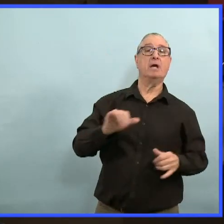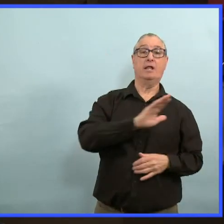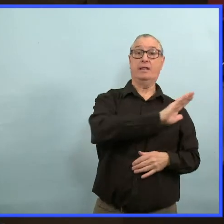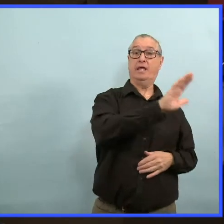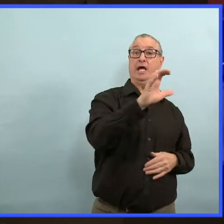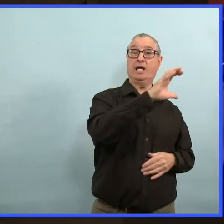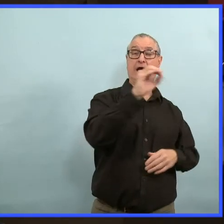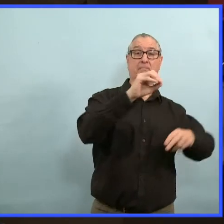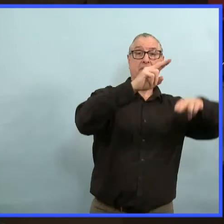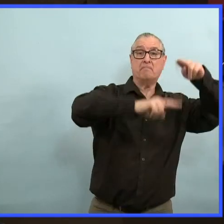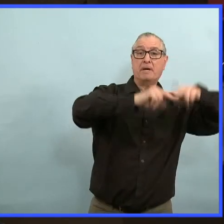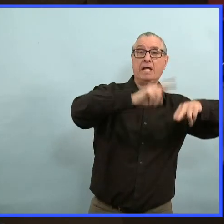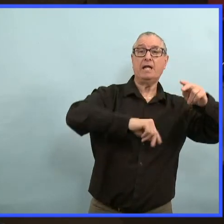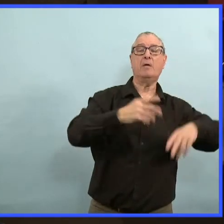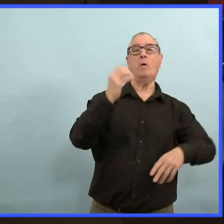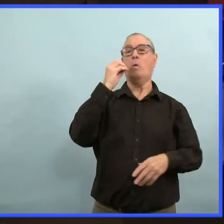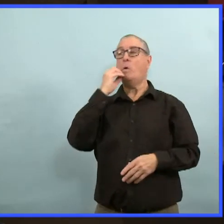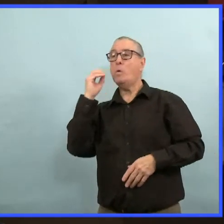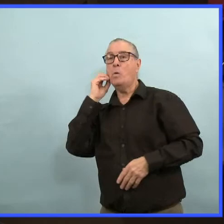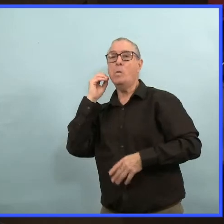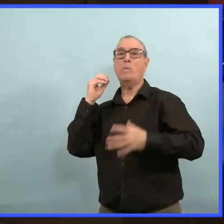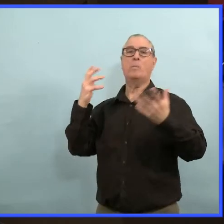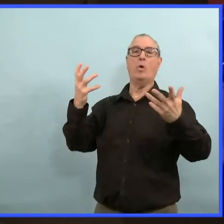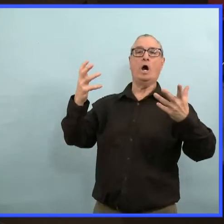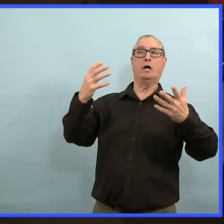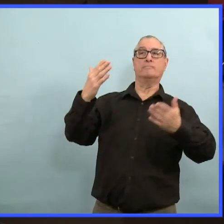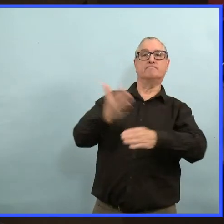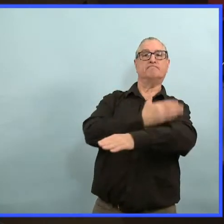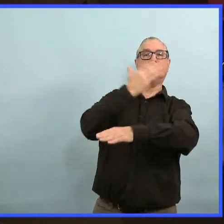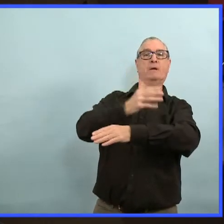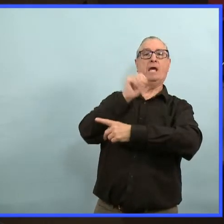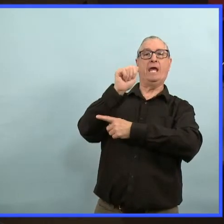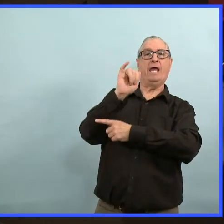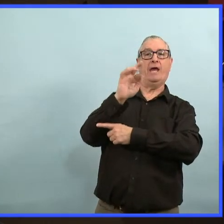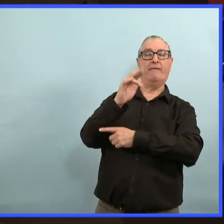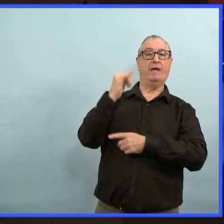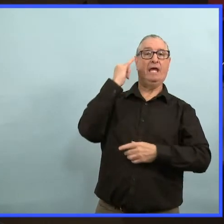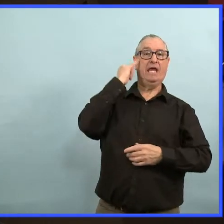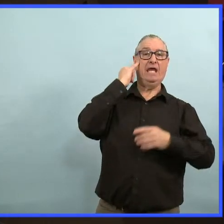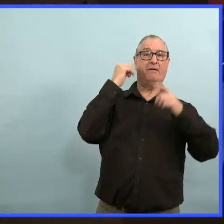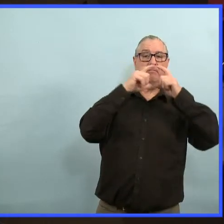in wearing masks anymore ventilation is one way they could make their spaces safer